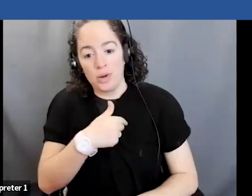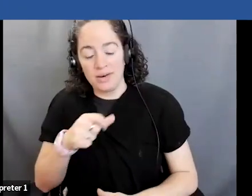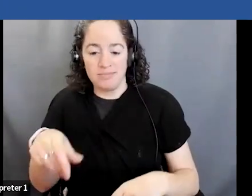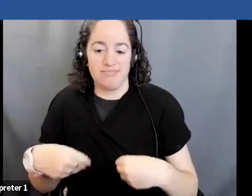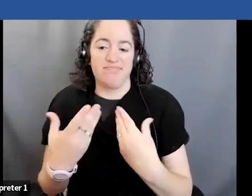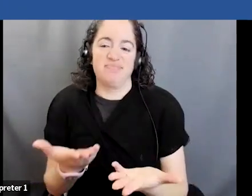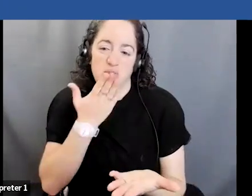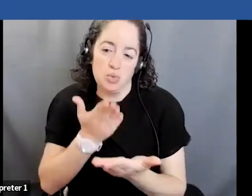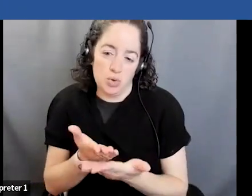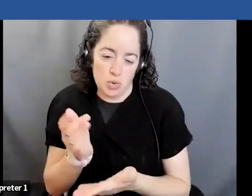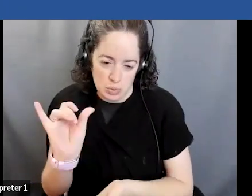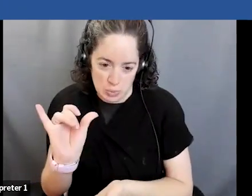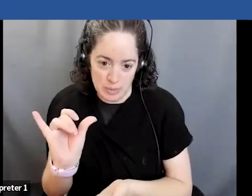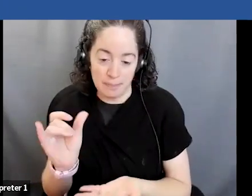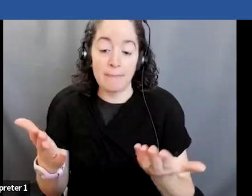Slides and links are available